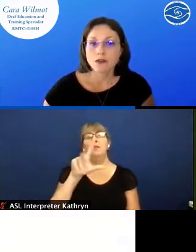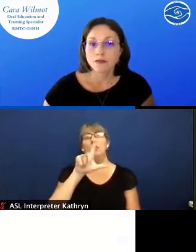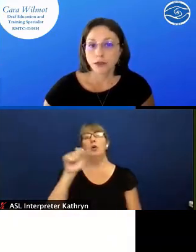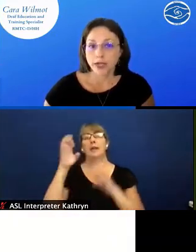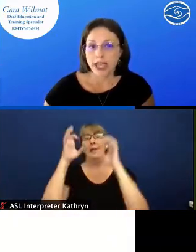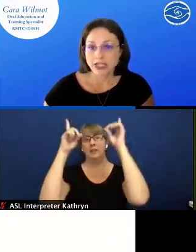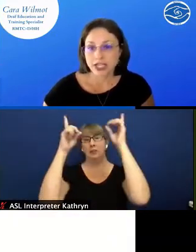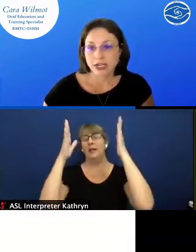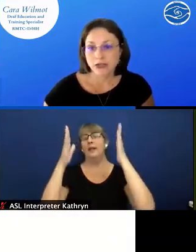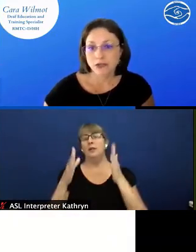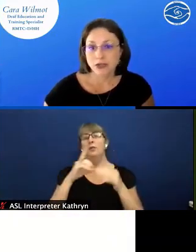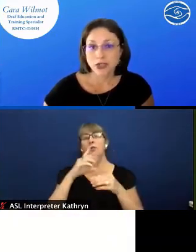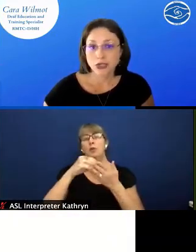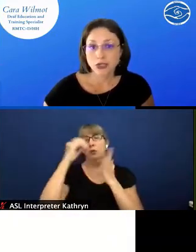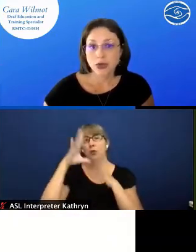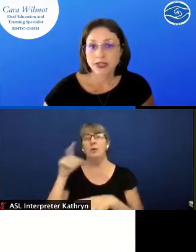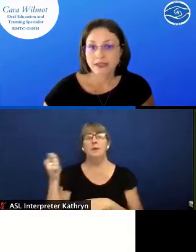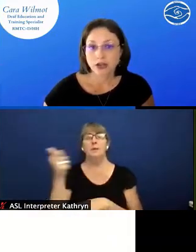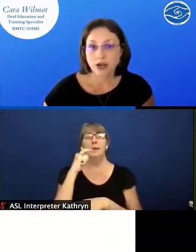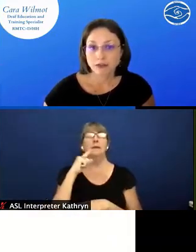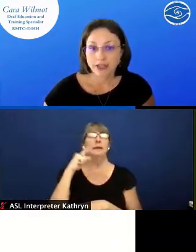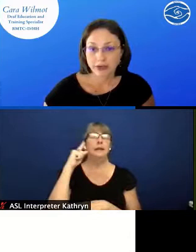Florida Educators for Students who are Deaf and Hard of Hearing,